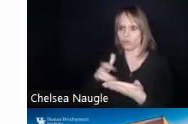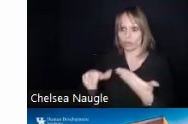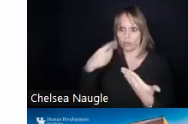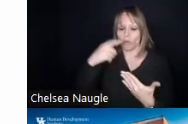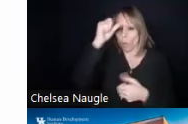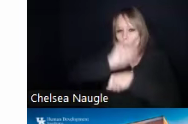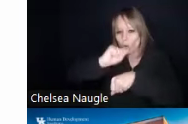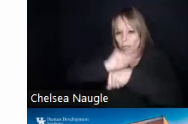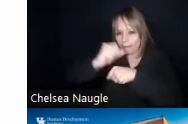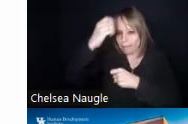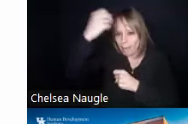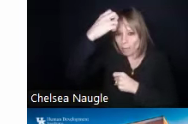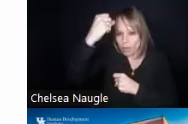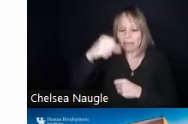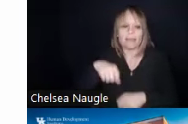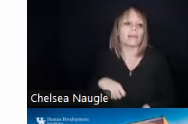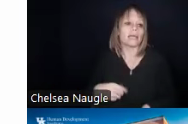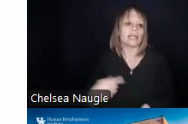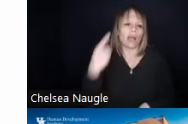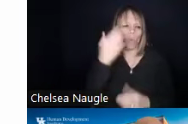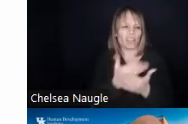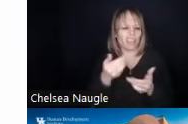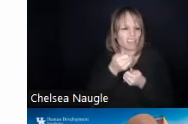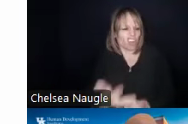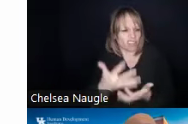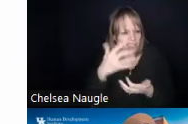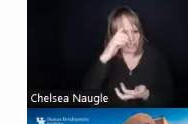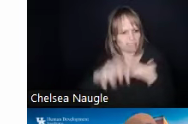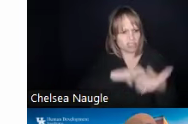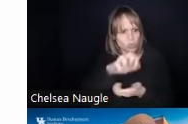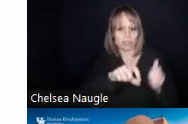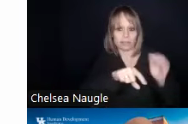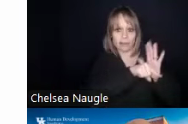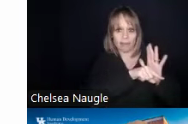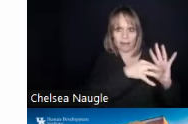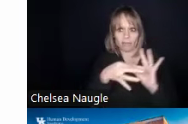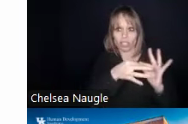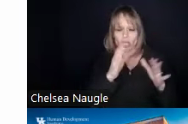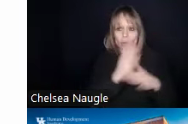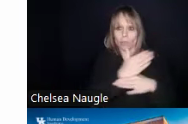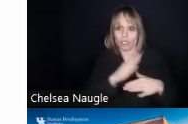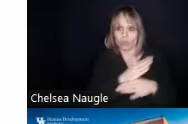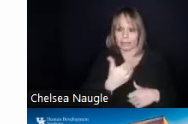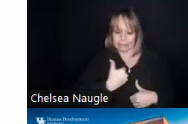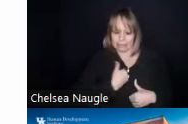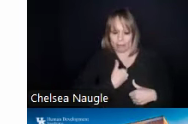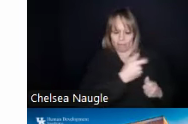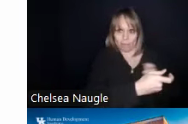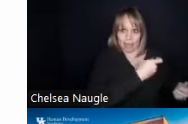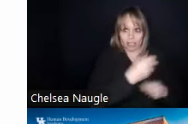Now, one of the ones that's a little bit confusing is the negative uh relationship between working memory and self-management, but the assessment on